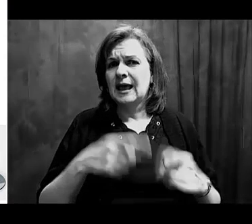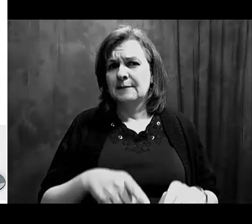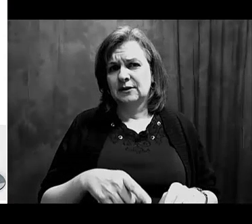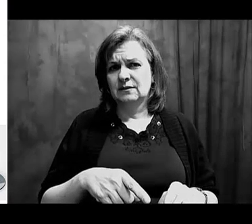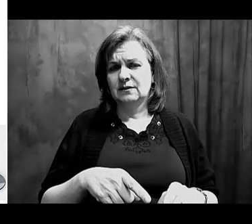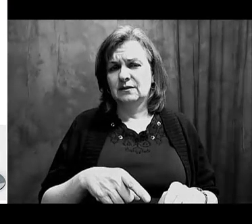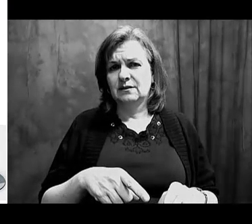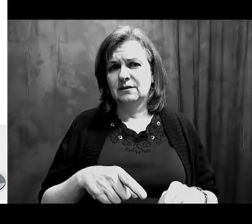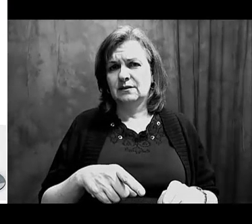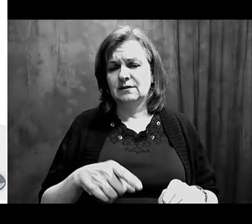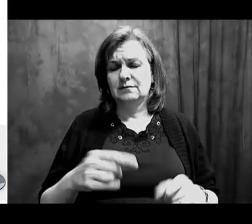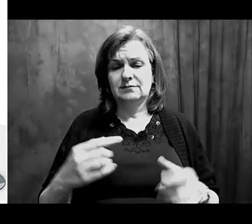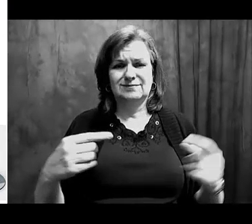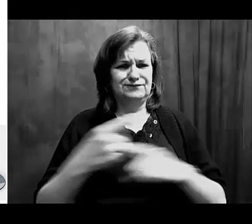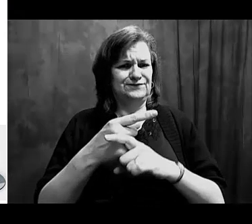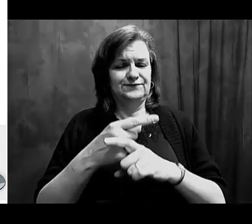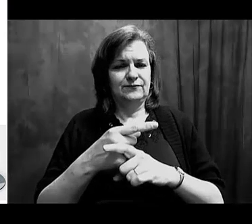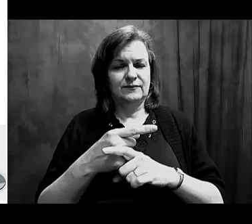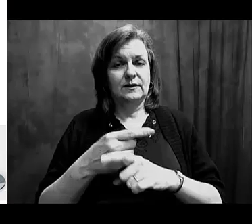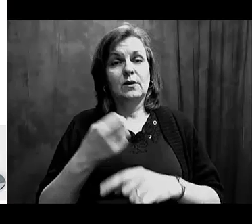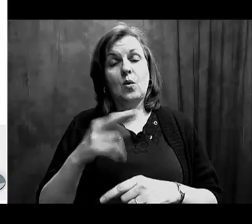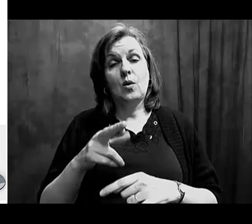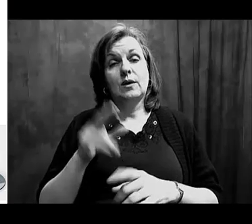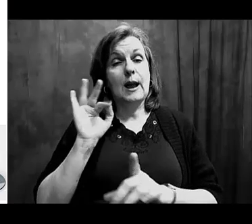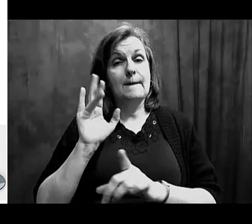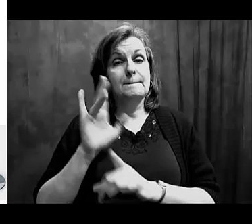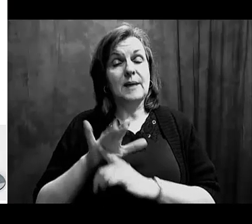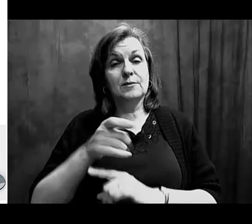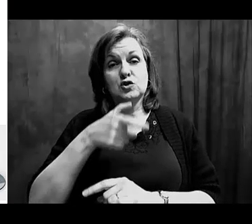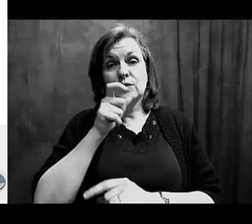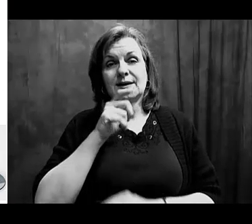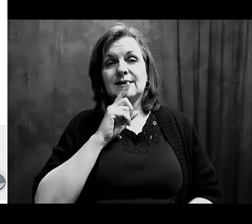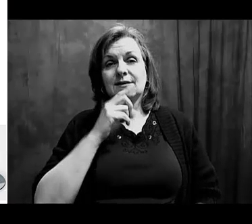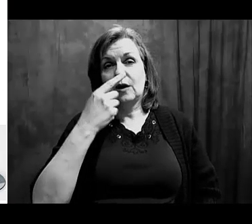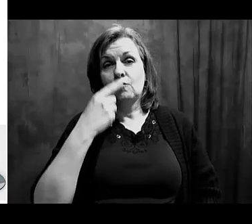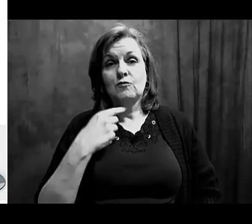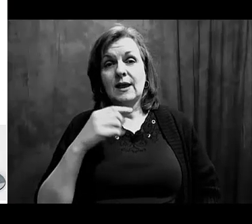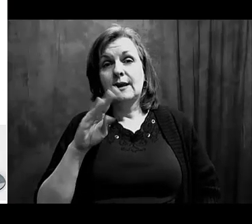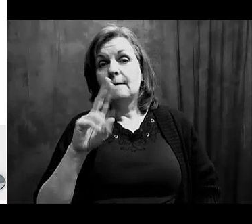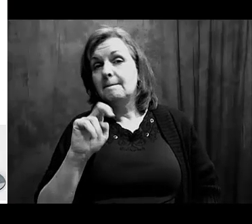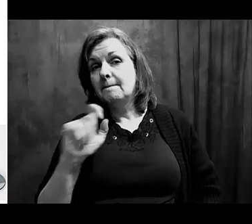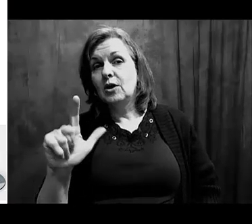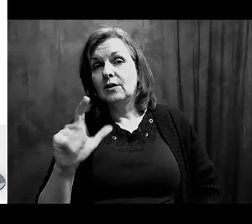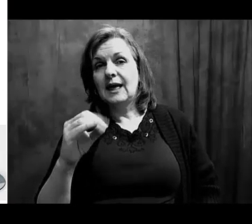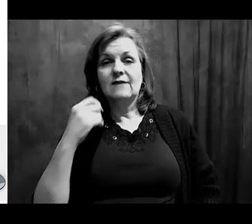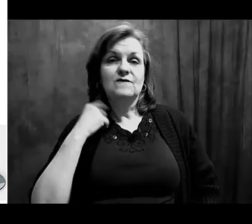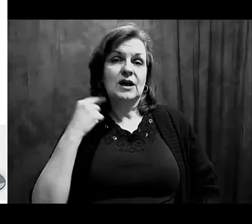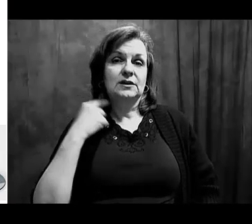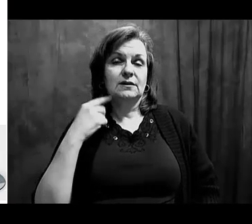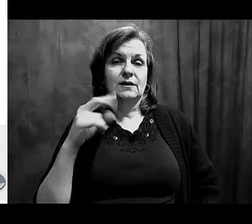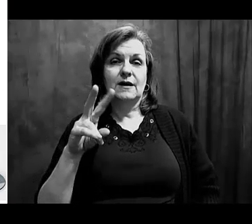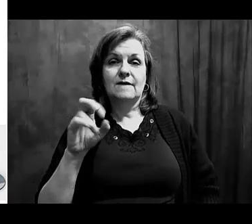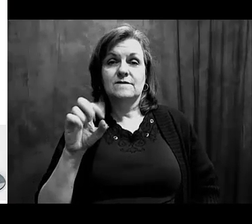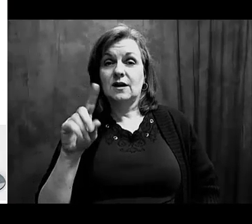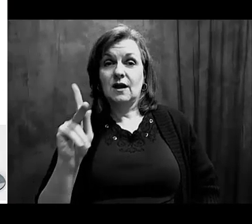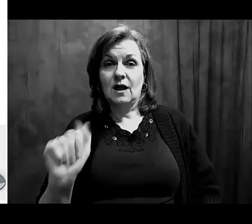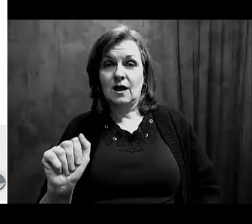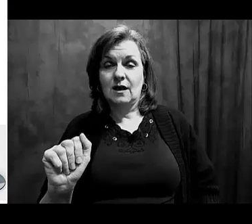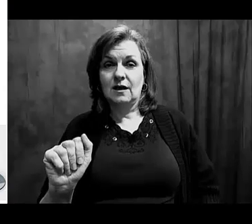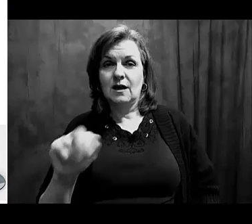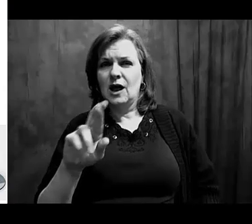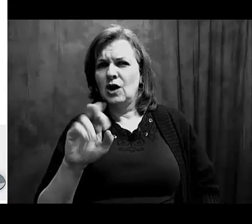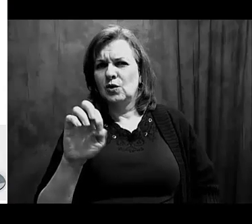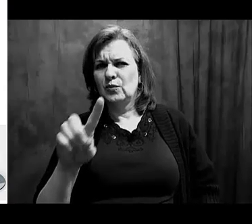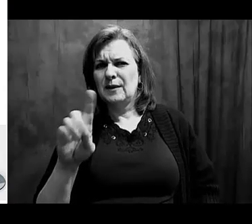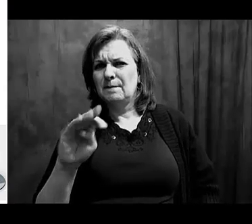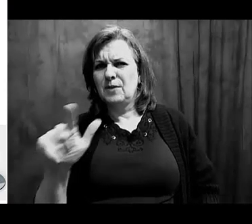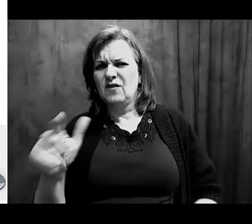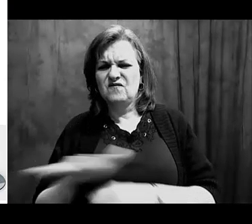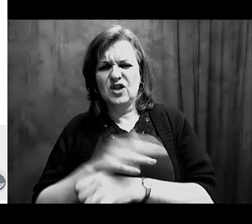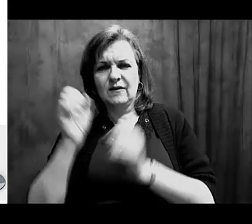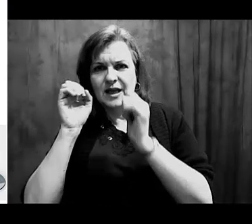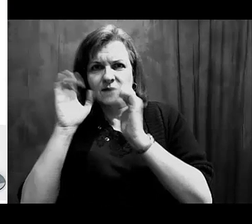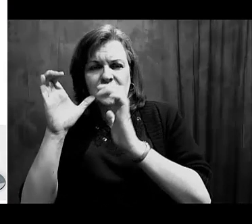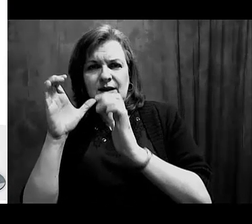or a very popular drink anymore is RedBull(C) and vodka -- Red Bull is chock full of caffeine right? vodka is alcohol - a depressant